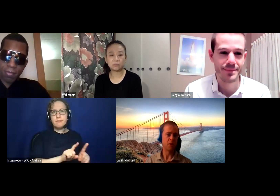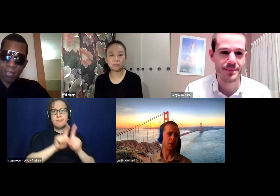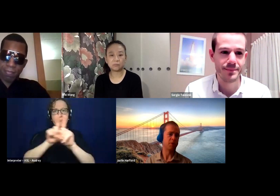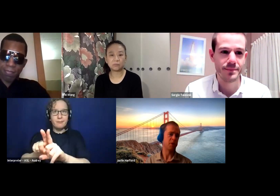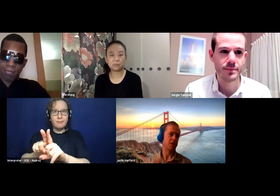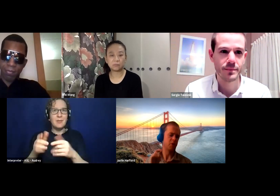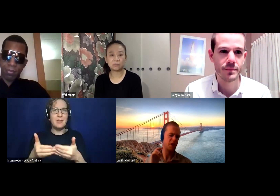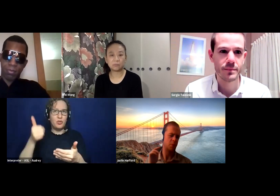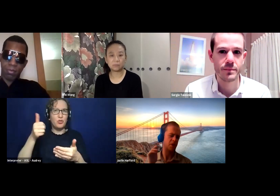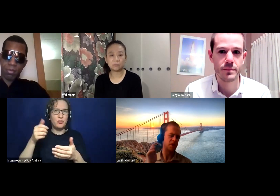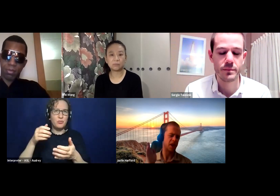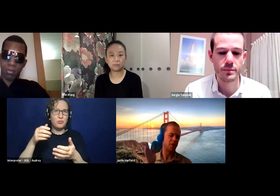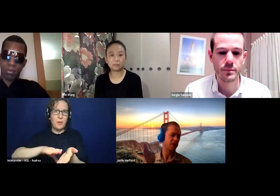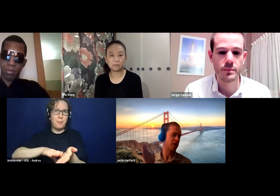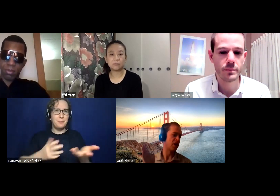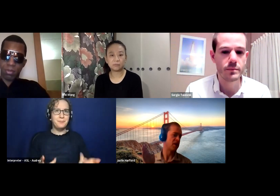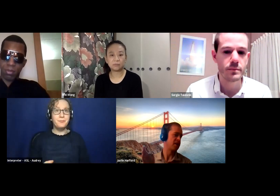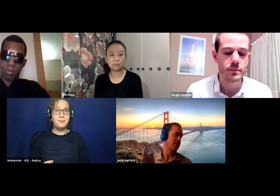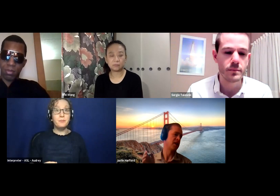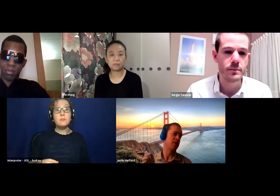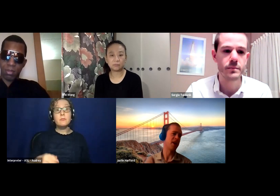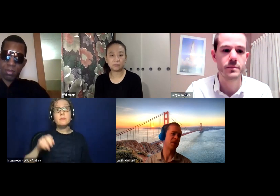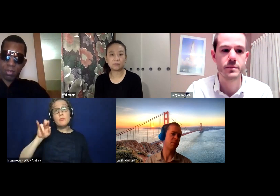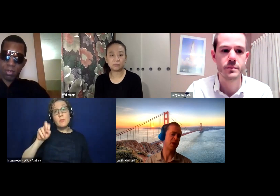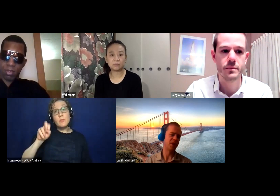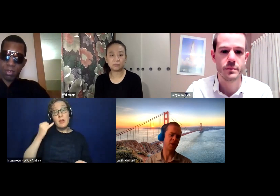encourage folks if you're trying to work this out, contact us at Clearinghouse@MIUSA.org.